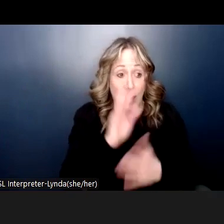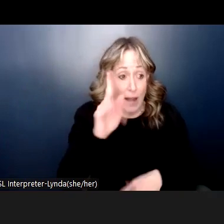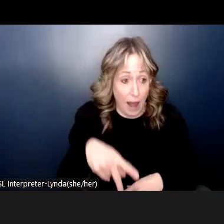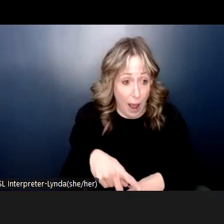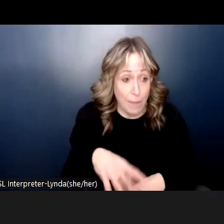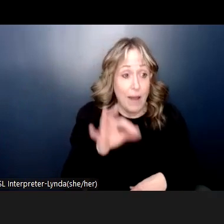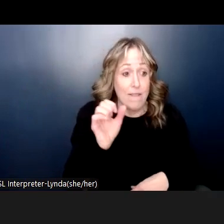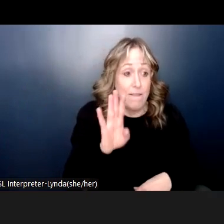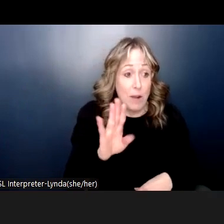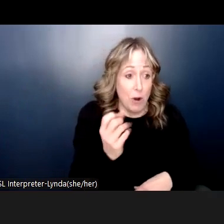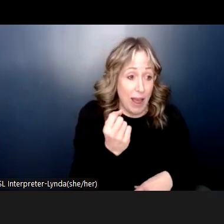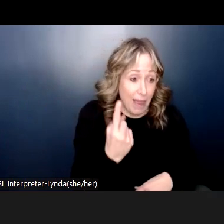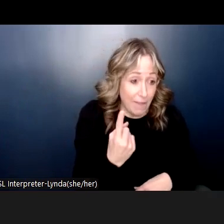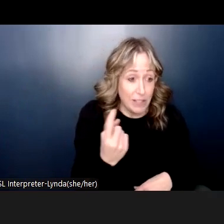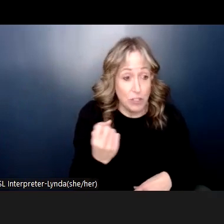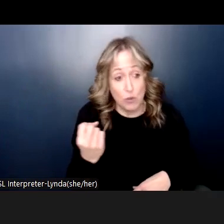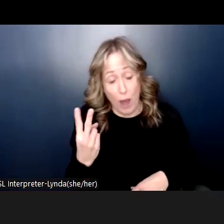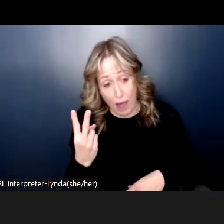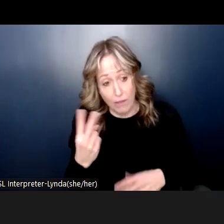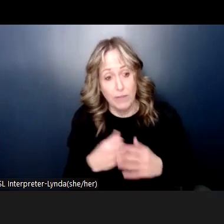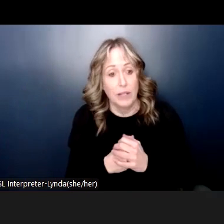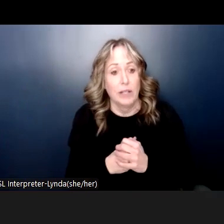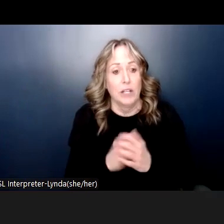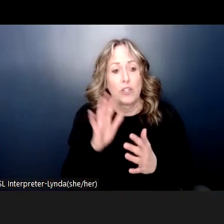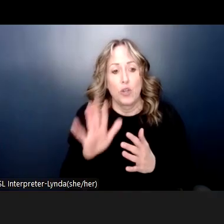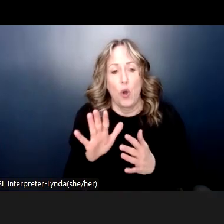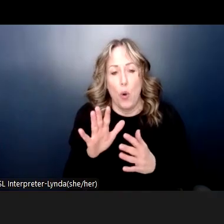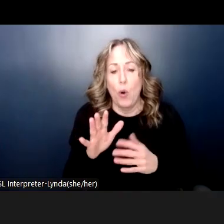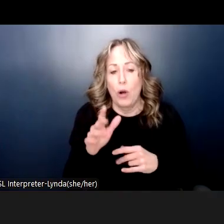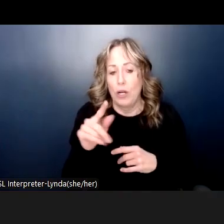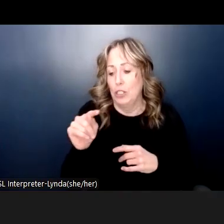Get your, transactions, into final where possible and get rid